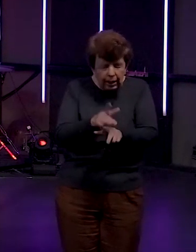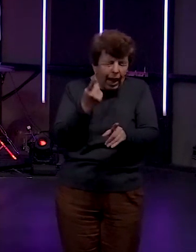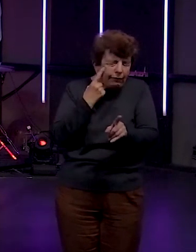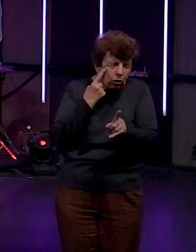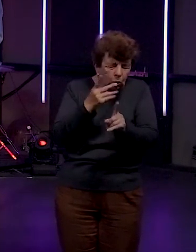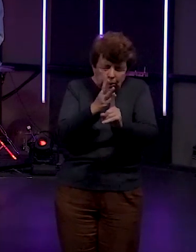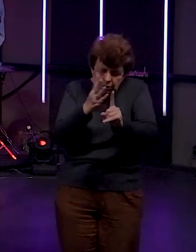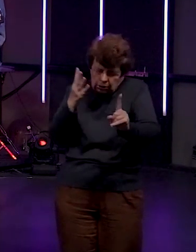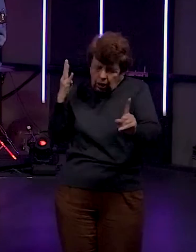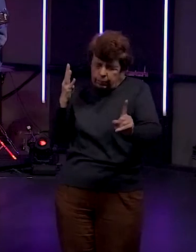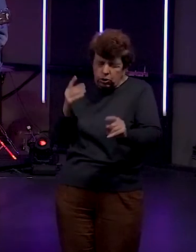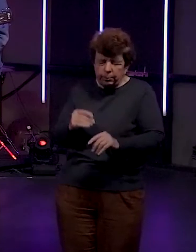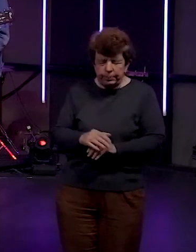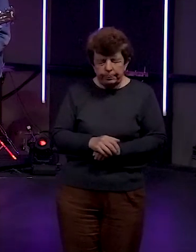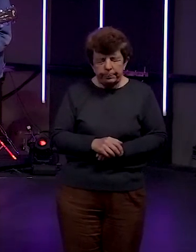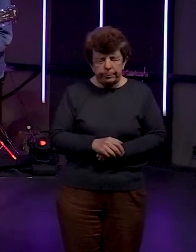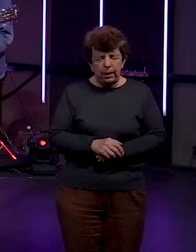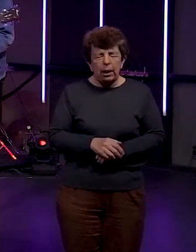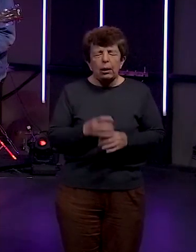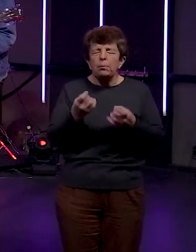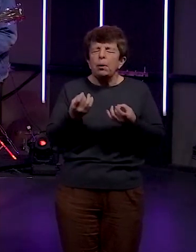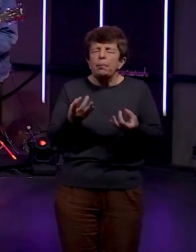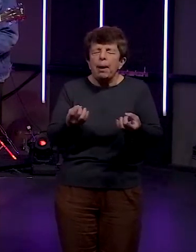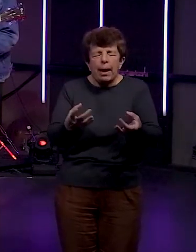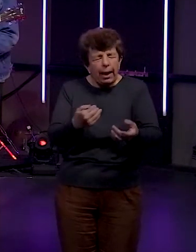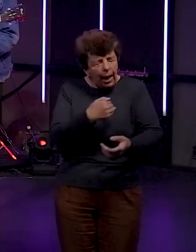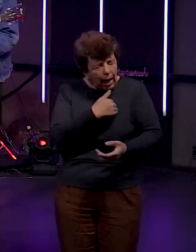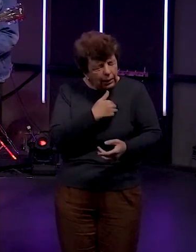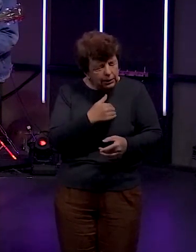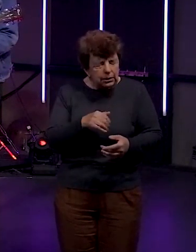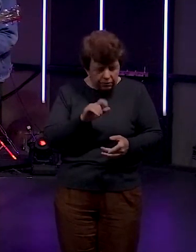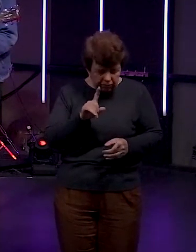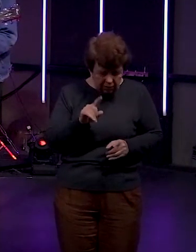discipleship. Lord just prepare our hearts even now for that which you'll be